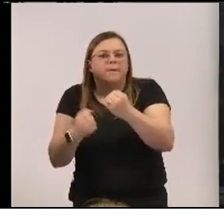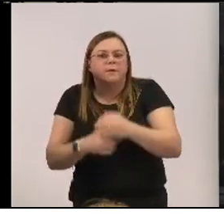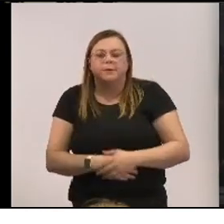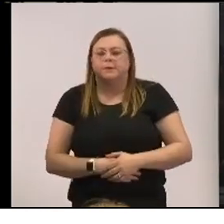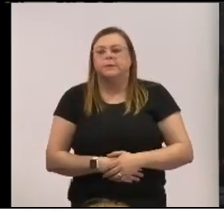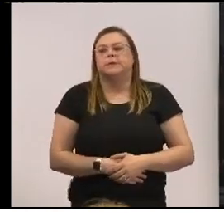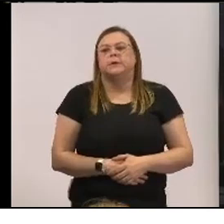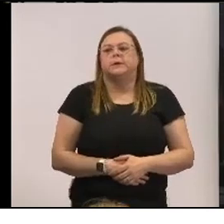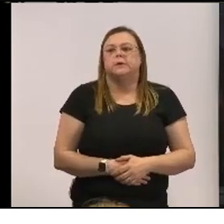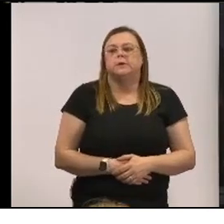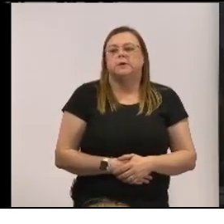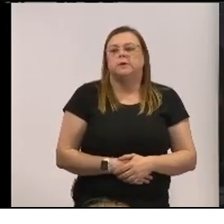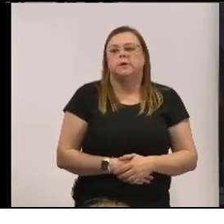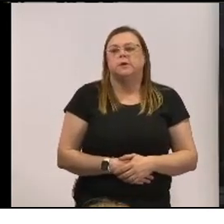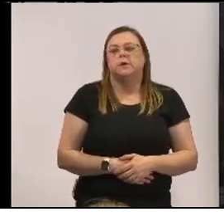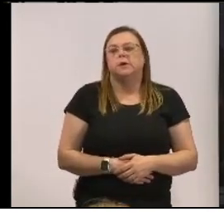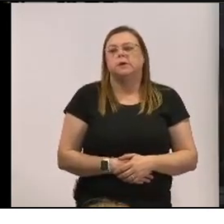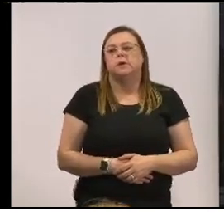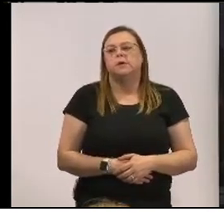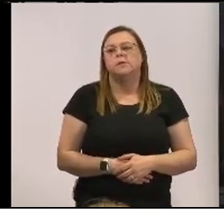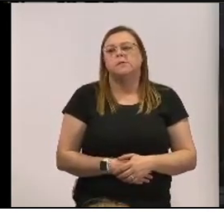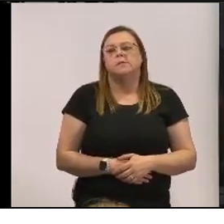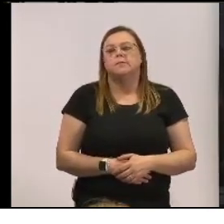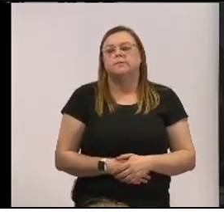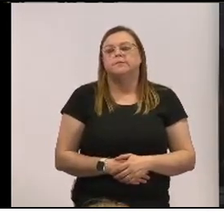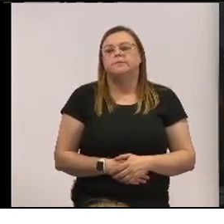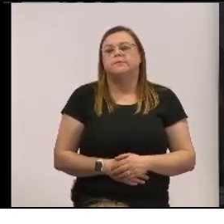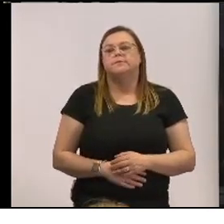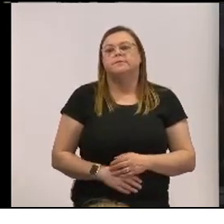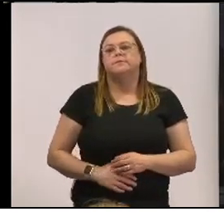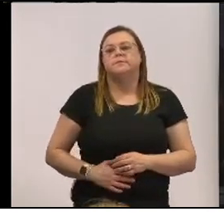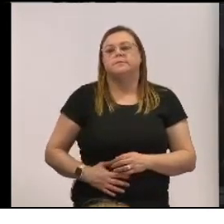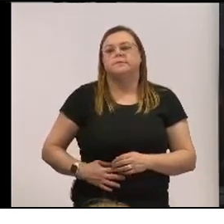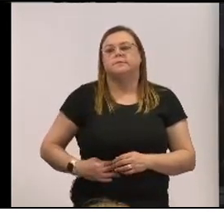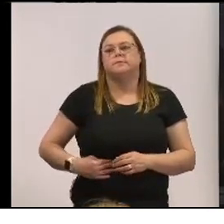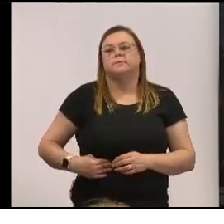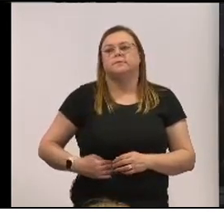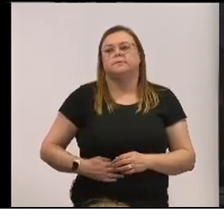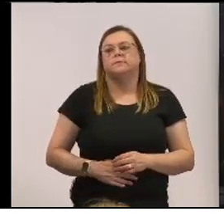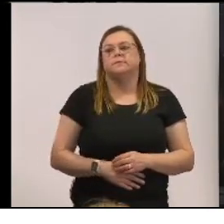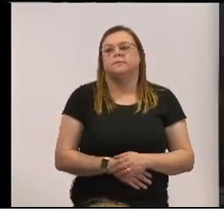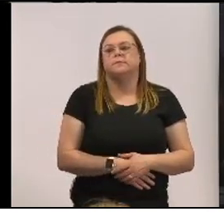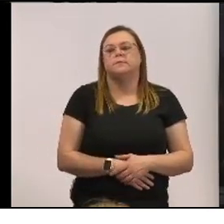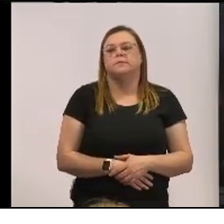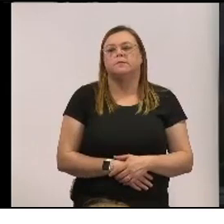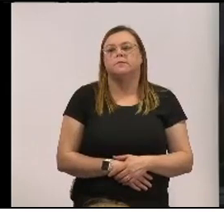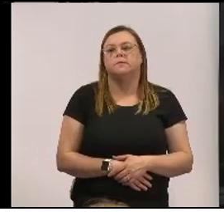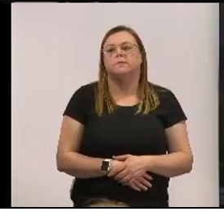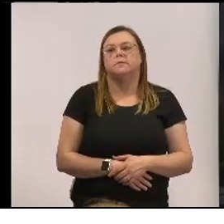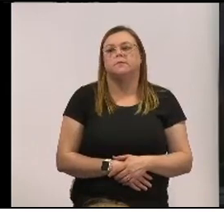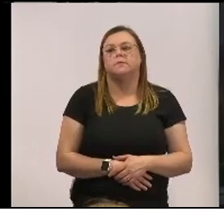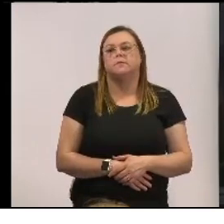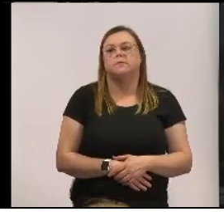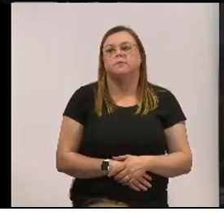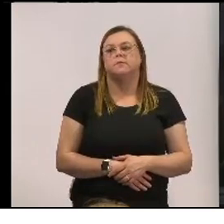And especially the reference of the coming standard harmonised standard